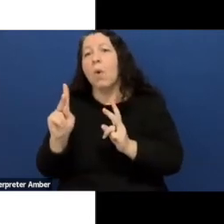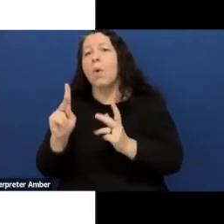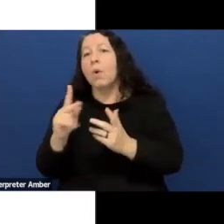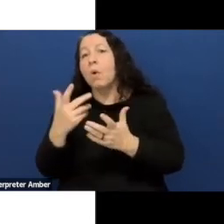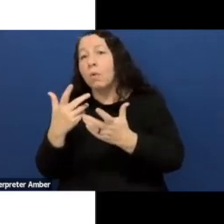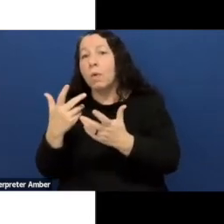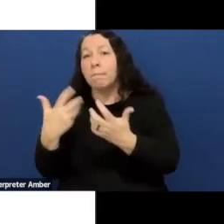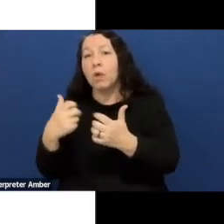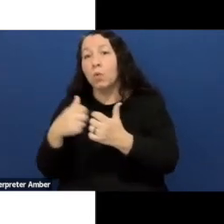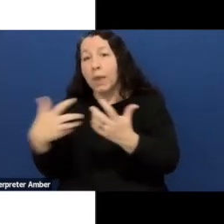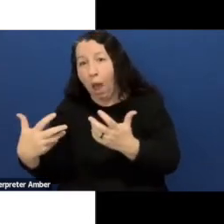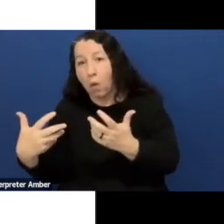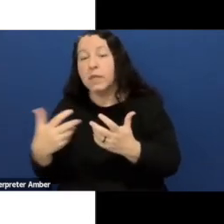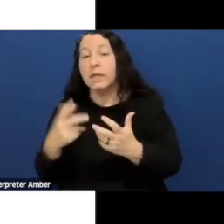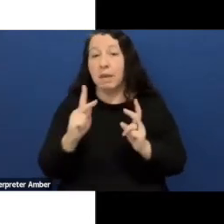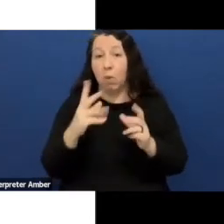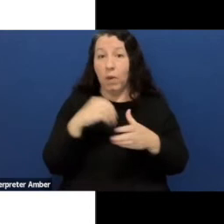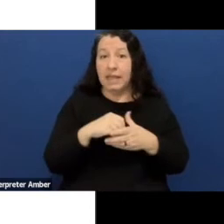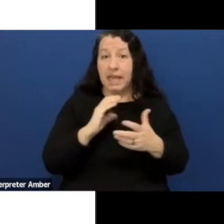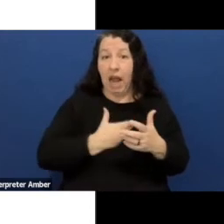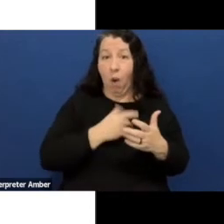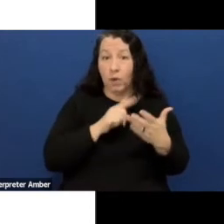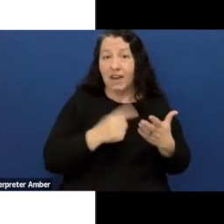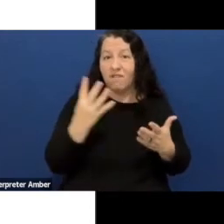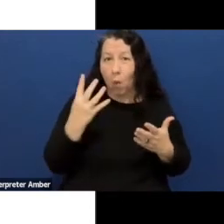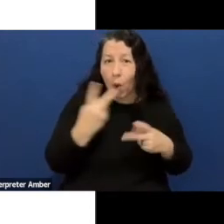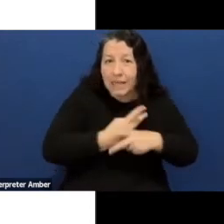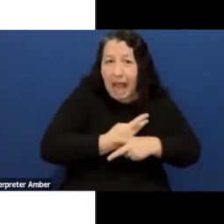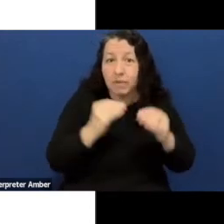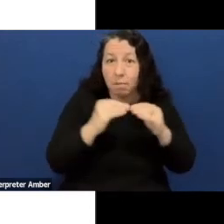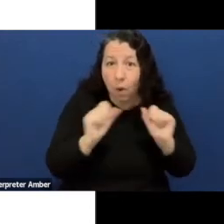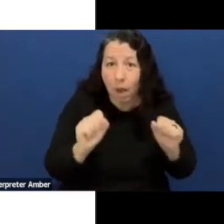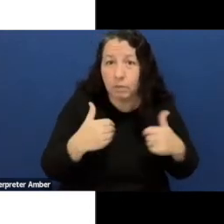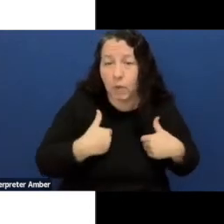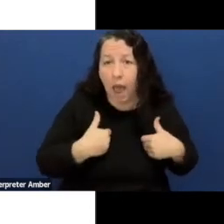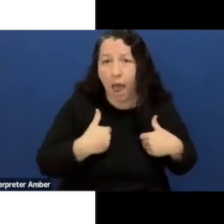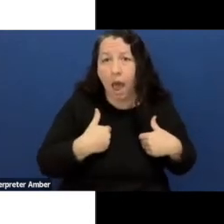compared about 40 people with HIV to 40 people who were well matched without HIV, and we